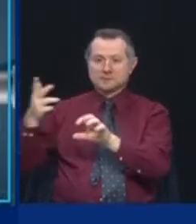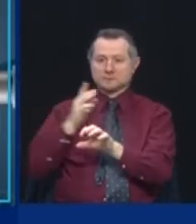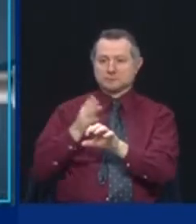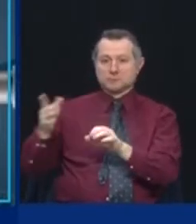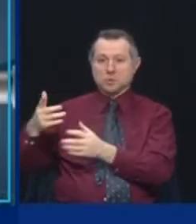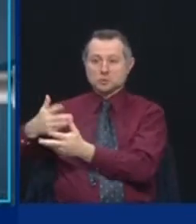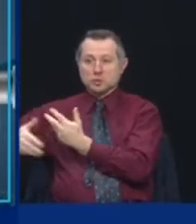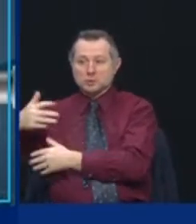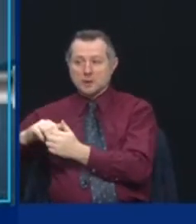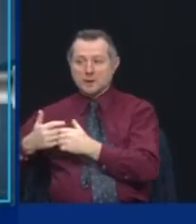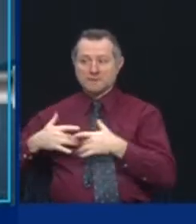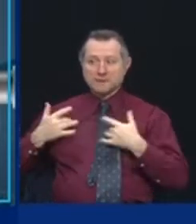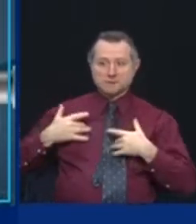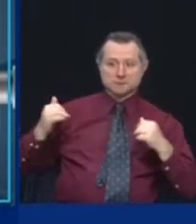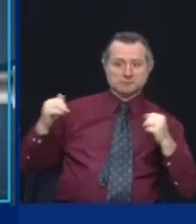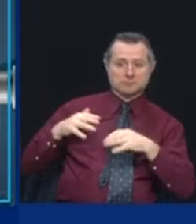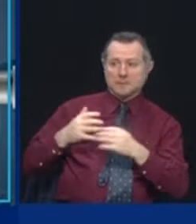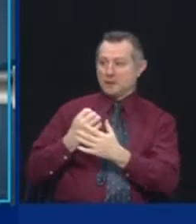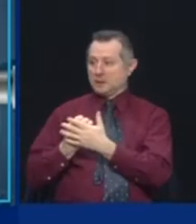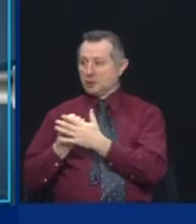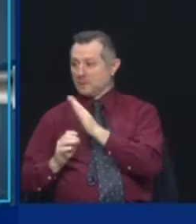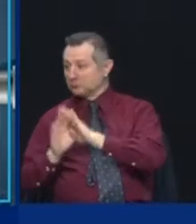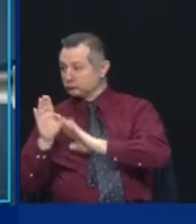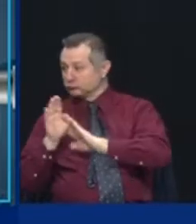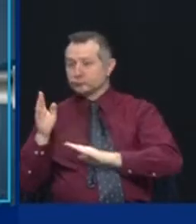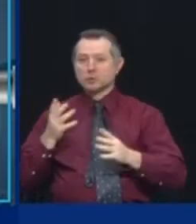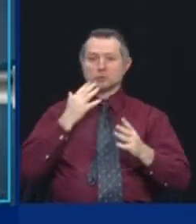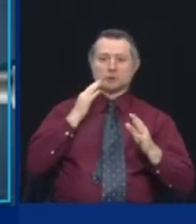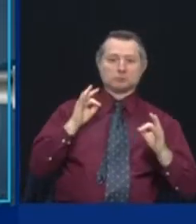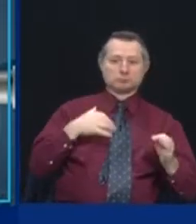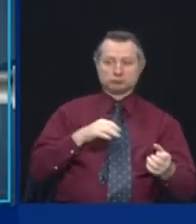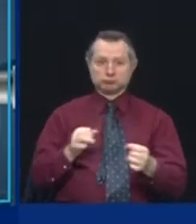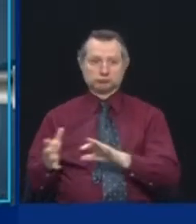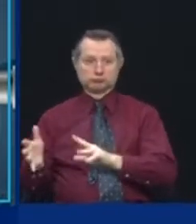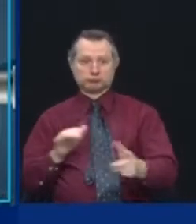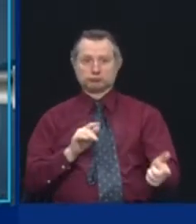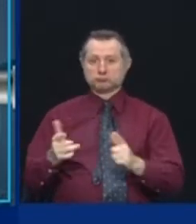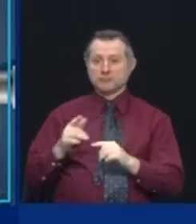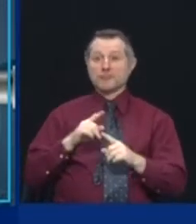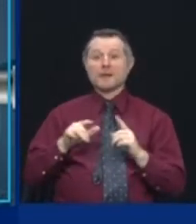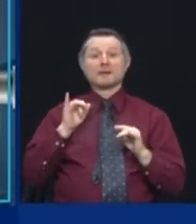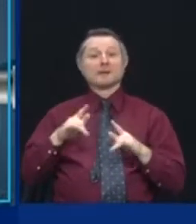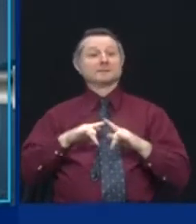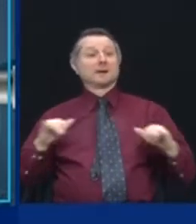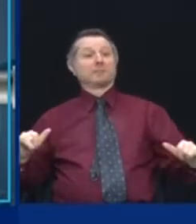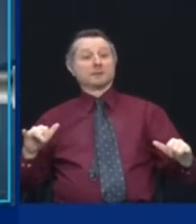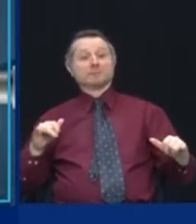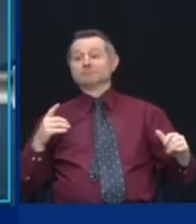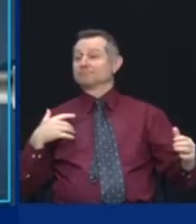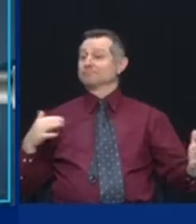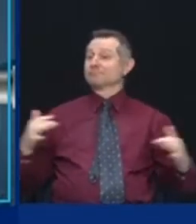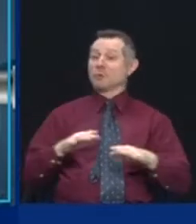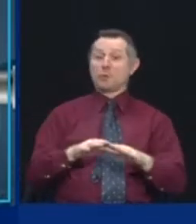AS THOSE NUMBERS CHANGE, WE THEN CALIBRATE OUR REOPENING OF ECONOMIC ACTIVITY, SOCIAL ACTIVITY, EQUITY. AND THAT'S WHAT WE'VE BEEN